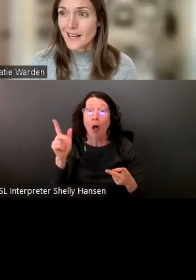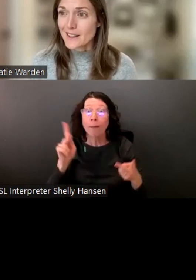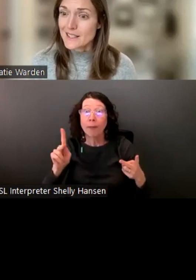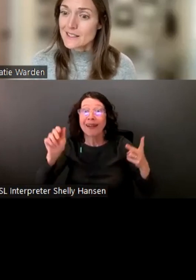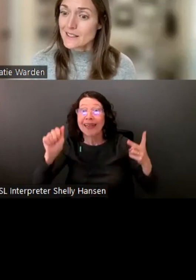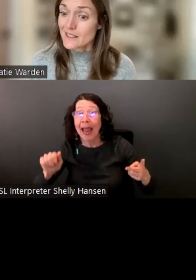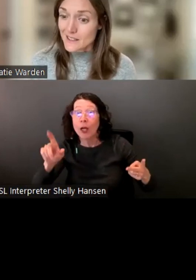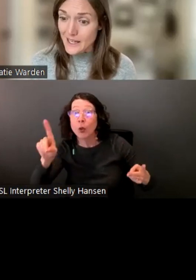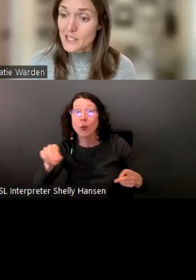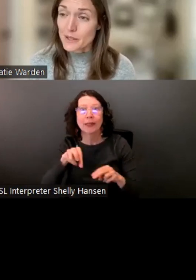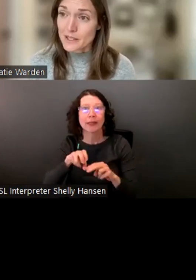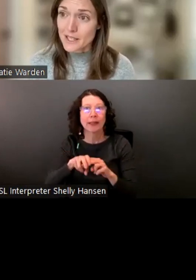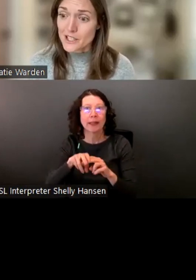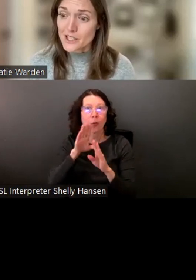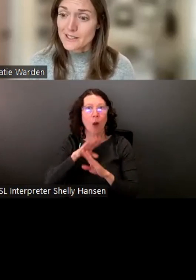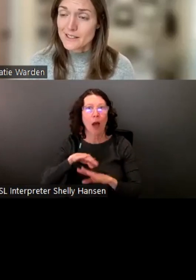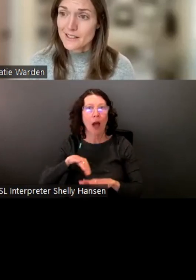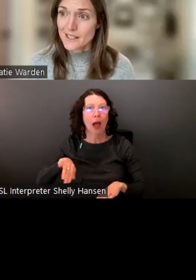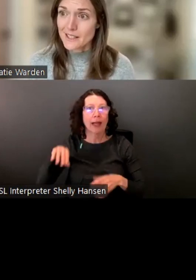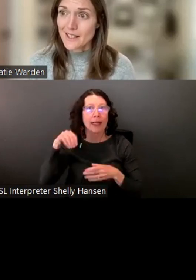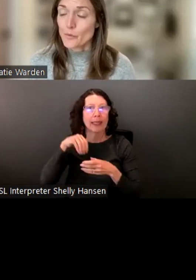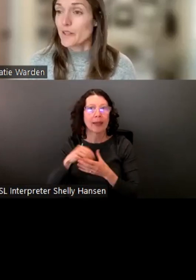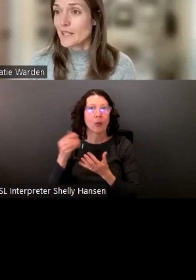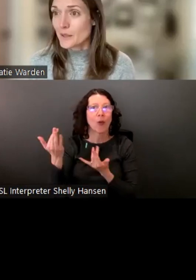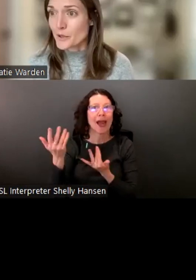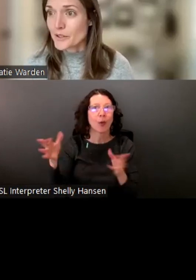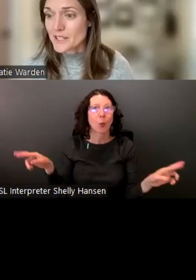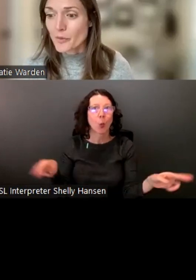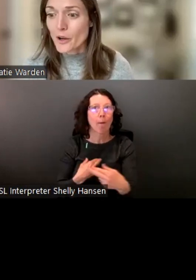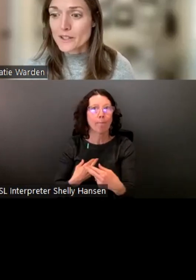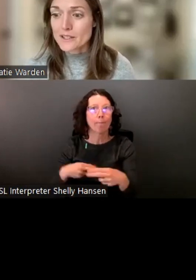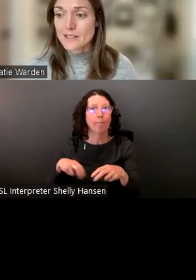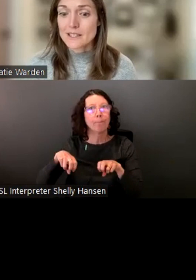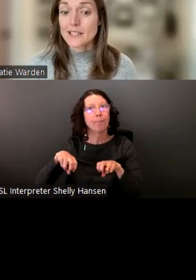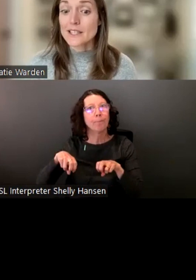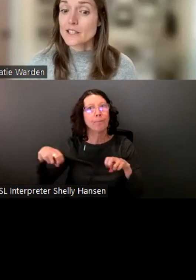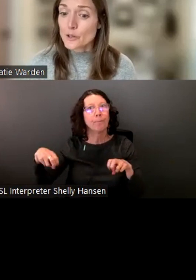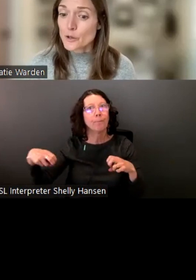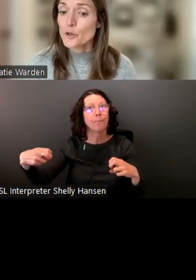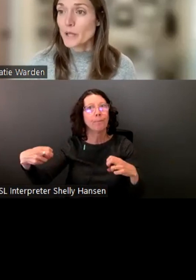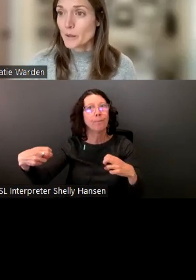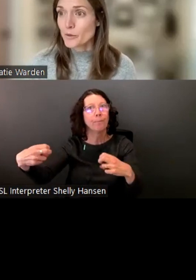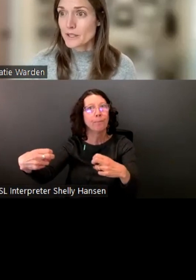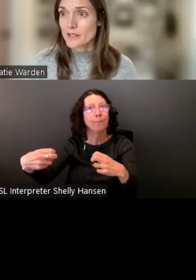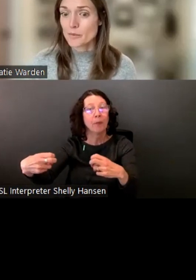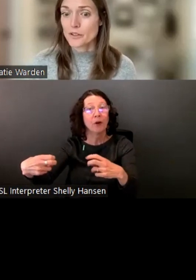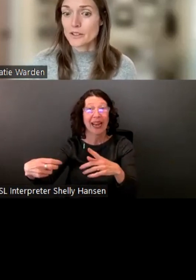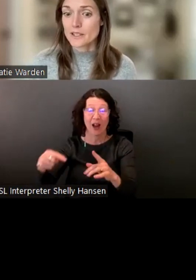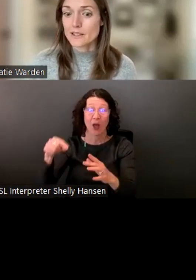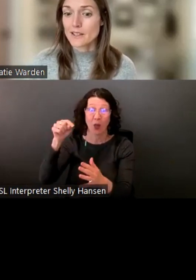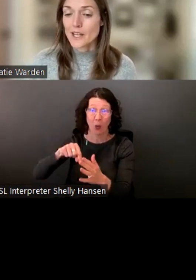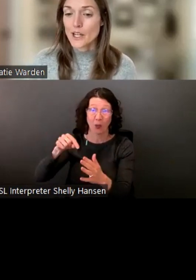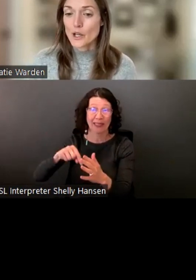And these expectations when they get built into policies, can exclude people with disabilities.